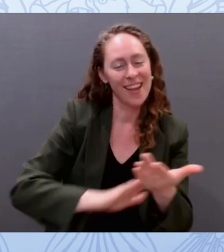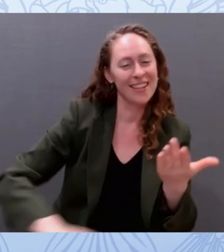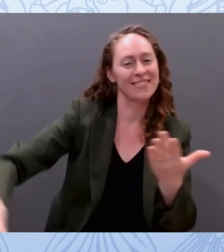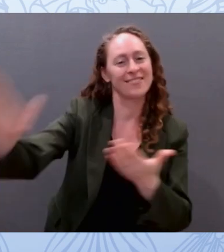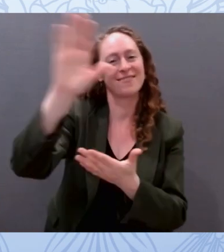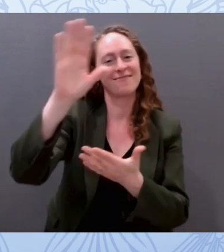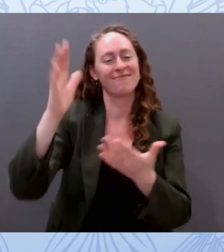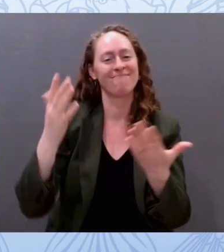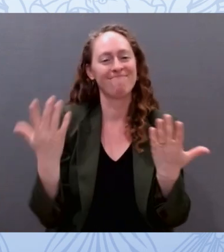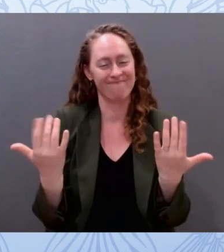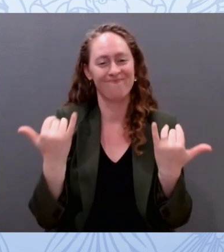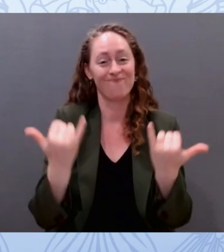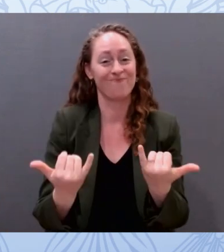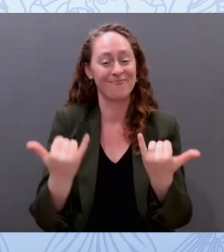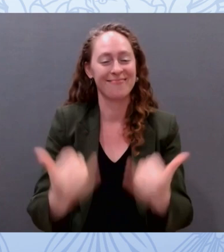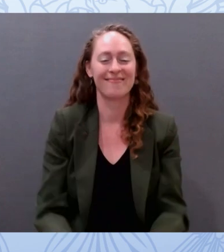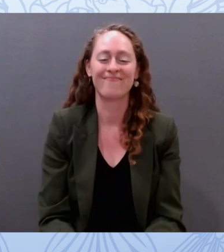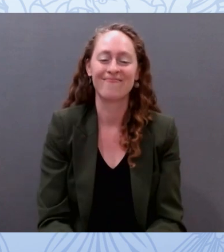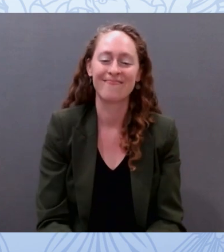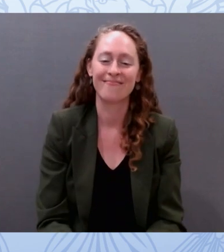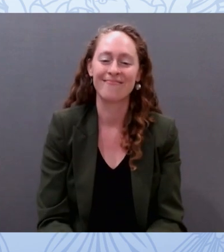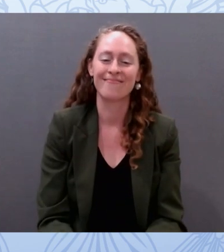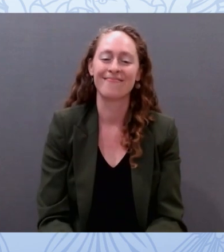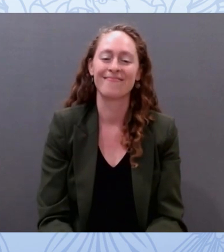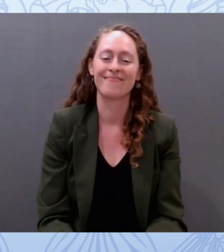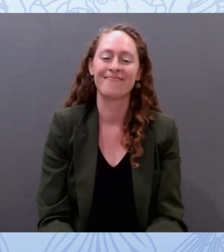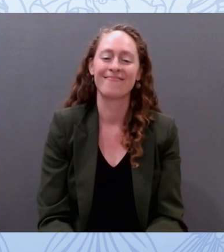I know who you are,